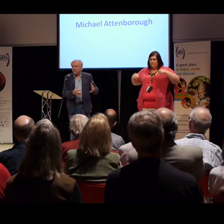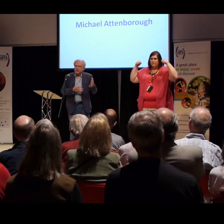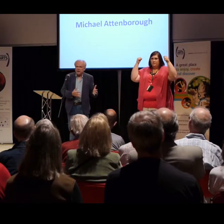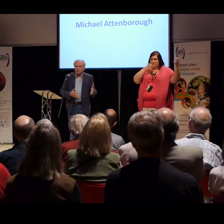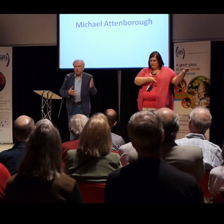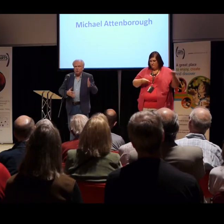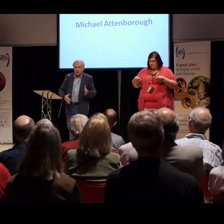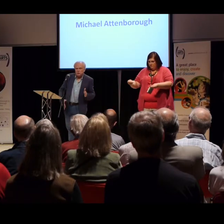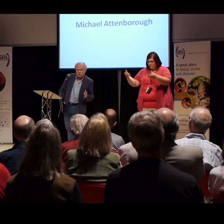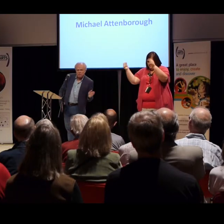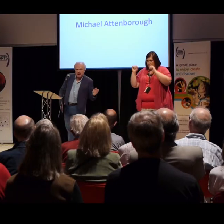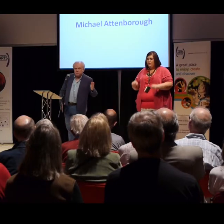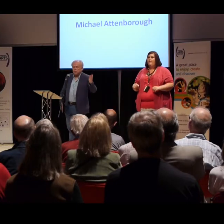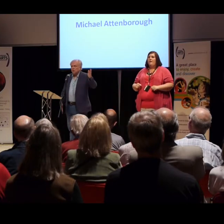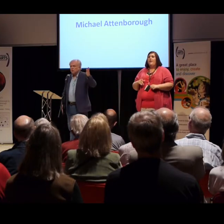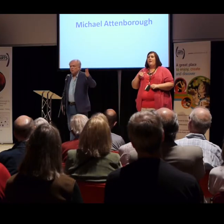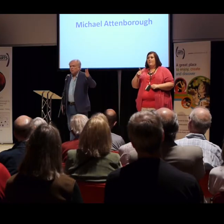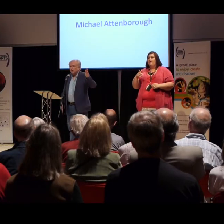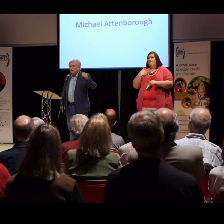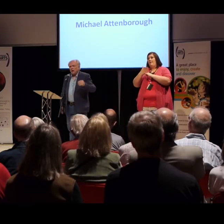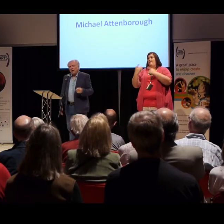And then, at the end of the holiday, we'd drive back through France.